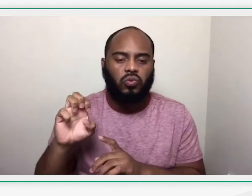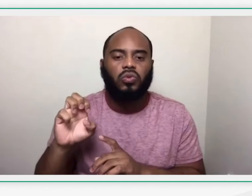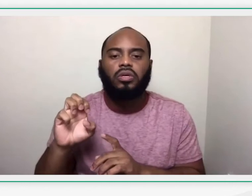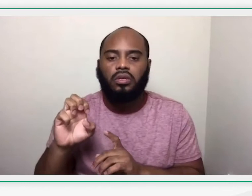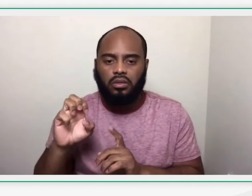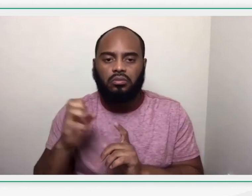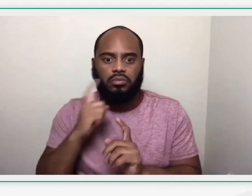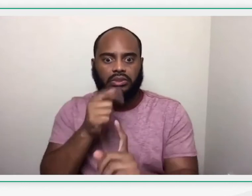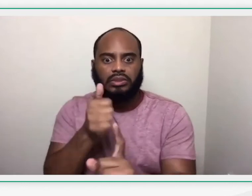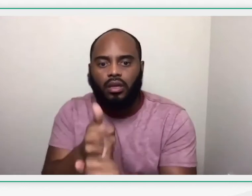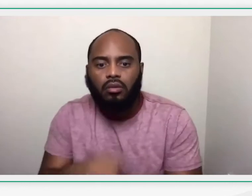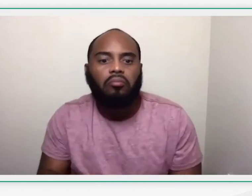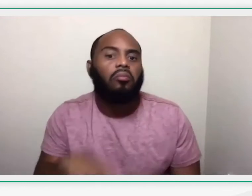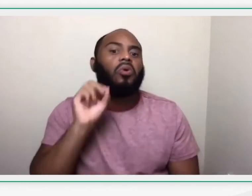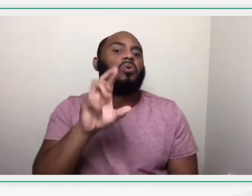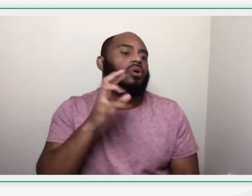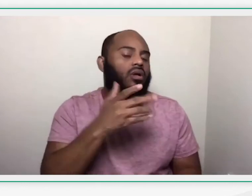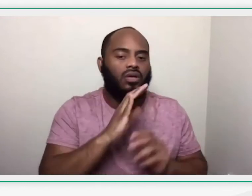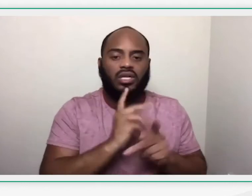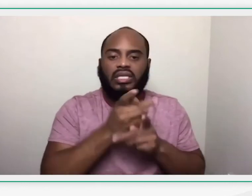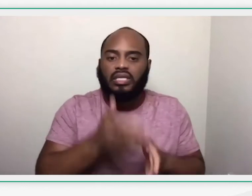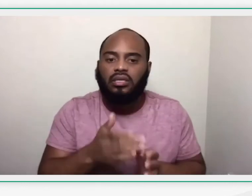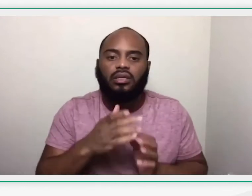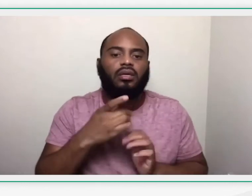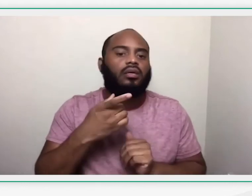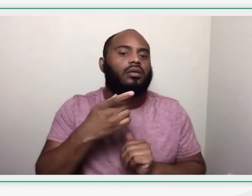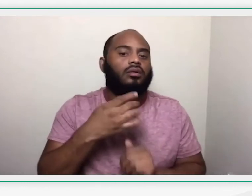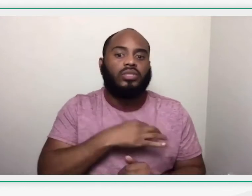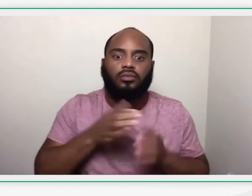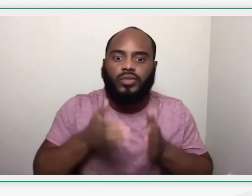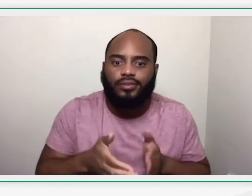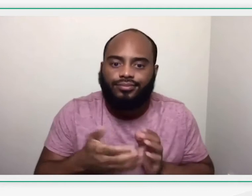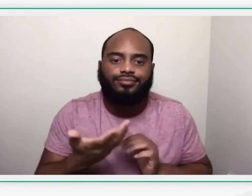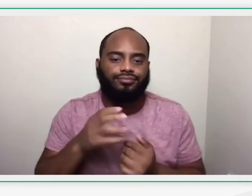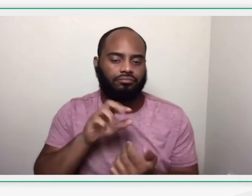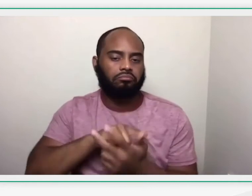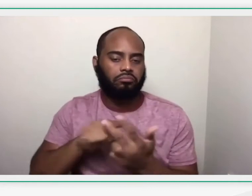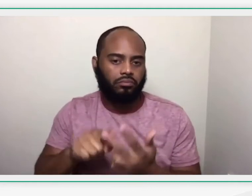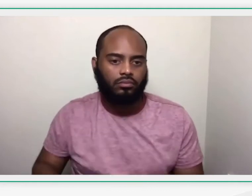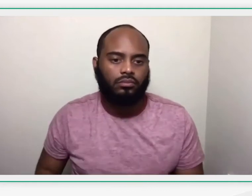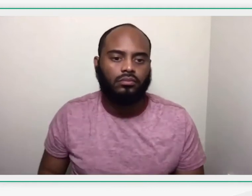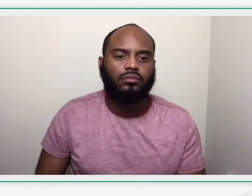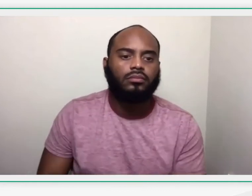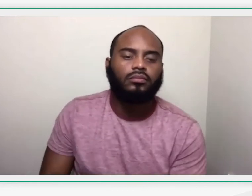Let's say you would like to check your credit score, or let's say a lender would like to check your credit score.